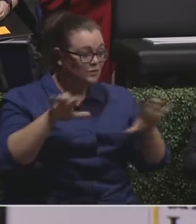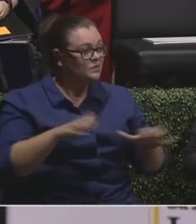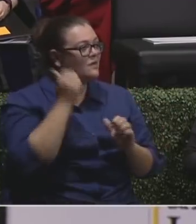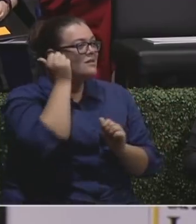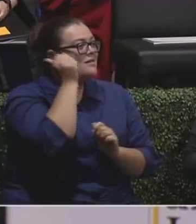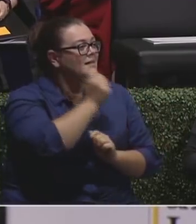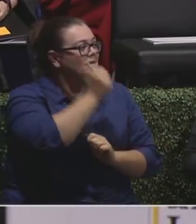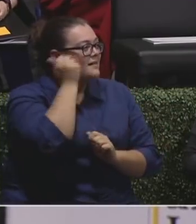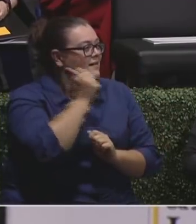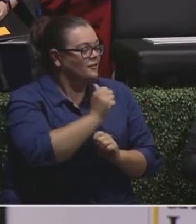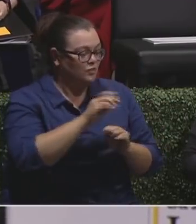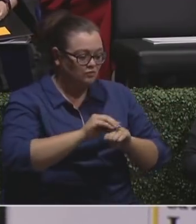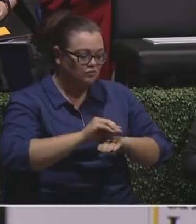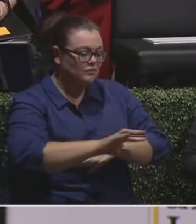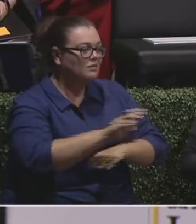I HAVE MET INCREDIBLE EDUCATORS AND ADVOCATES FOR KIDS HERE.